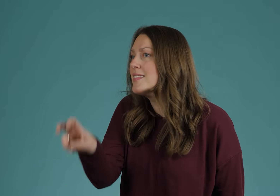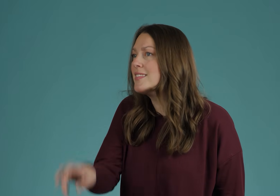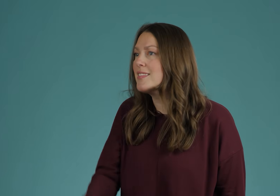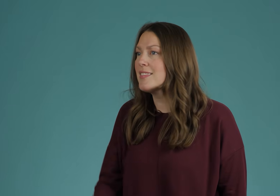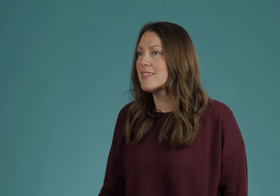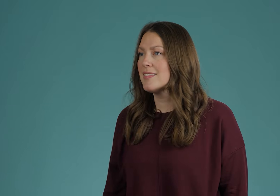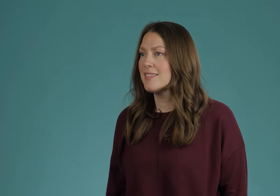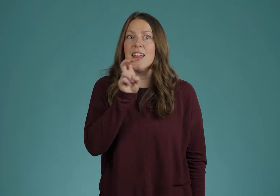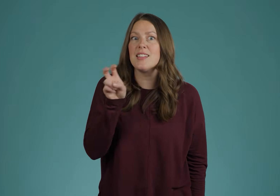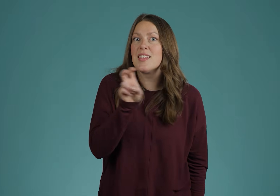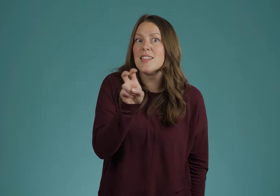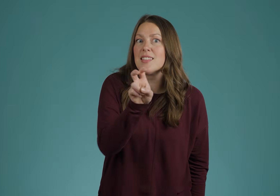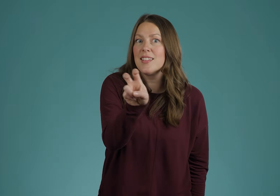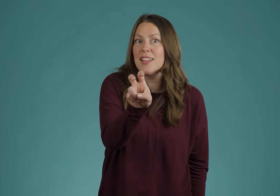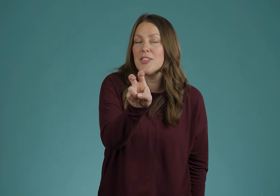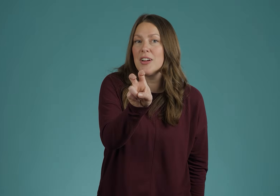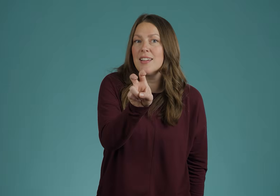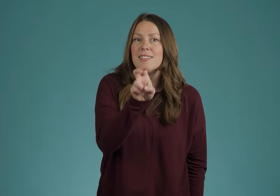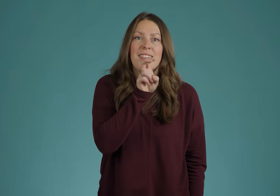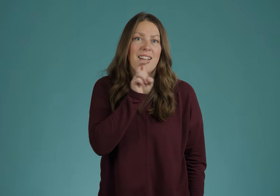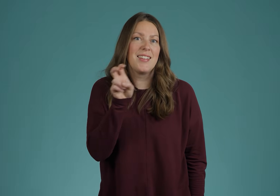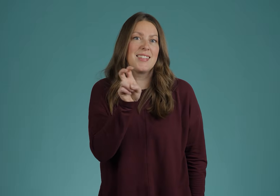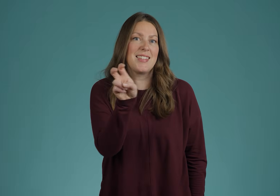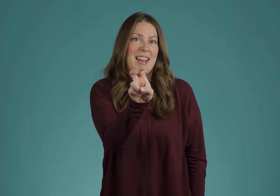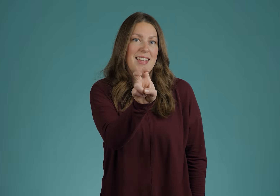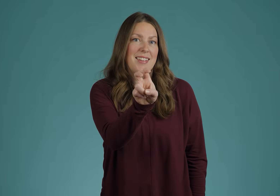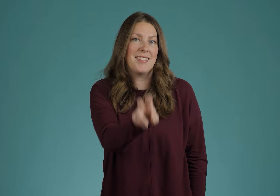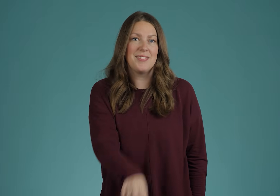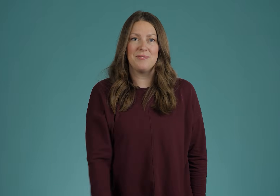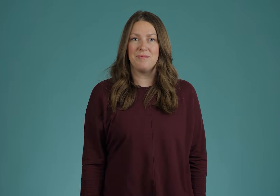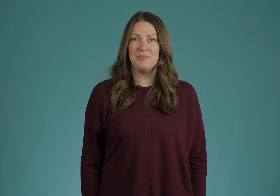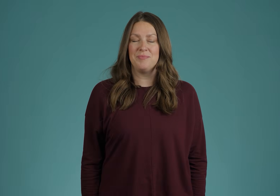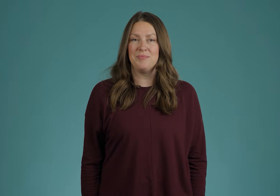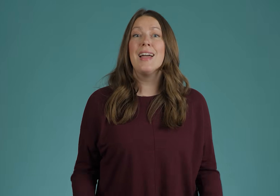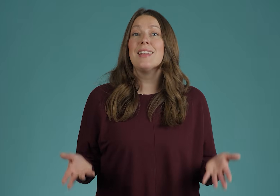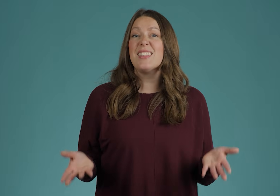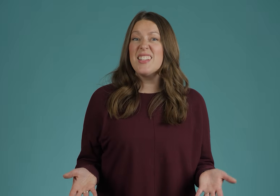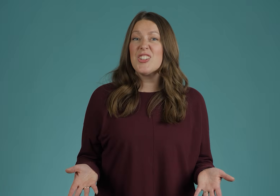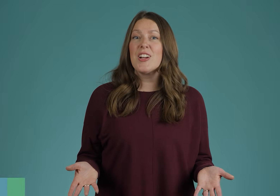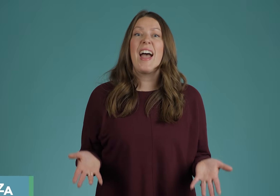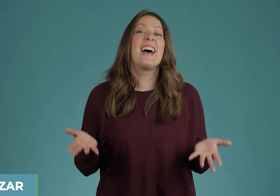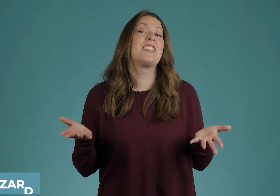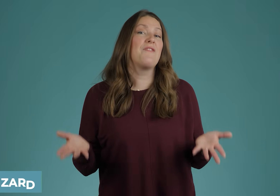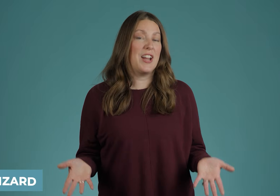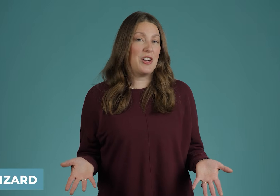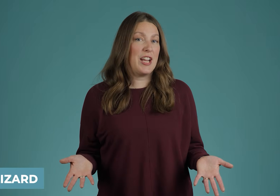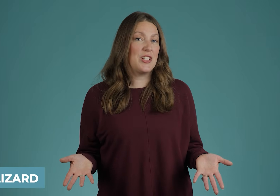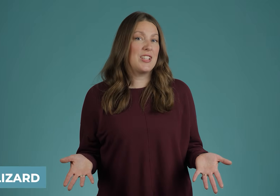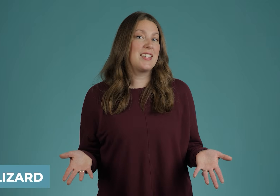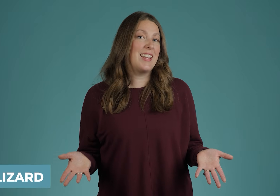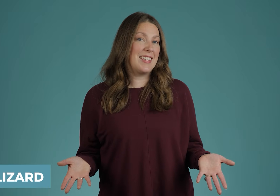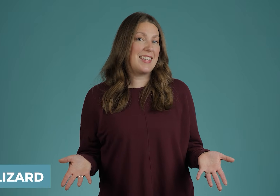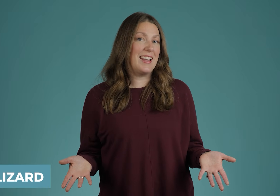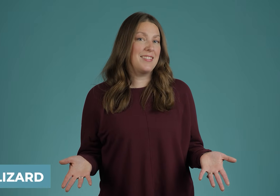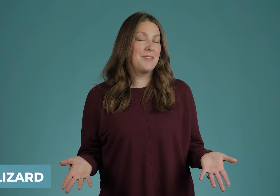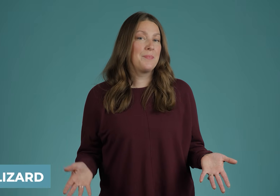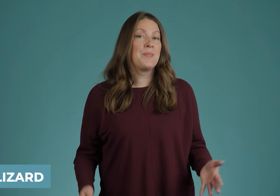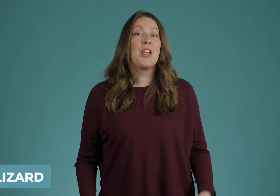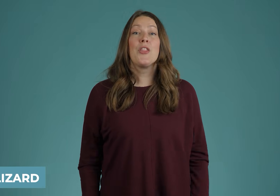its fangs and its slithering. Snake.